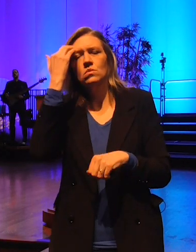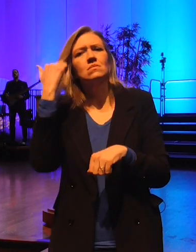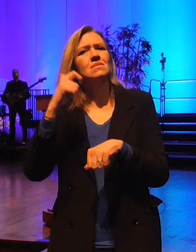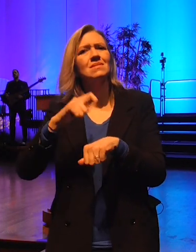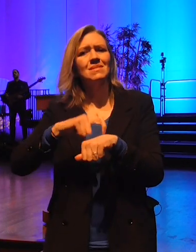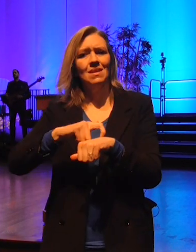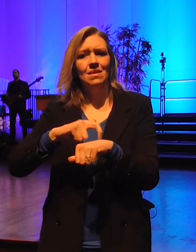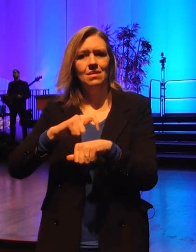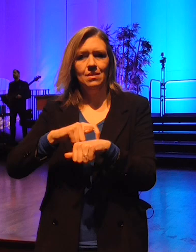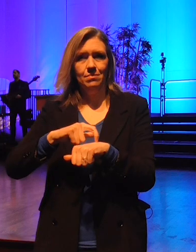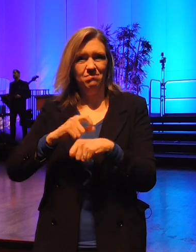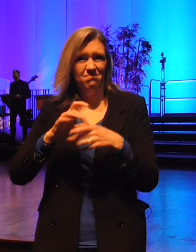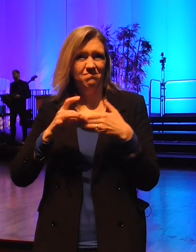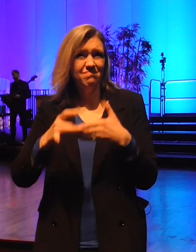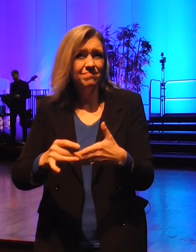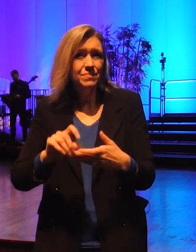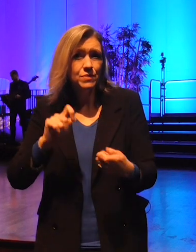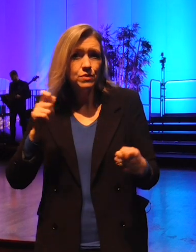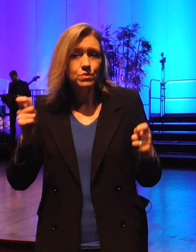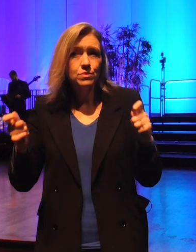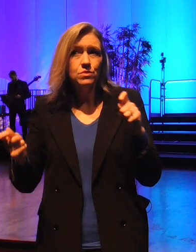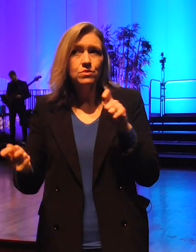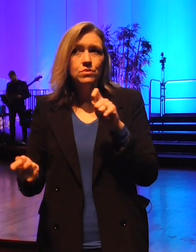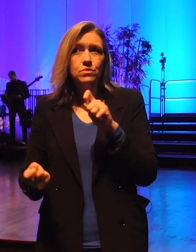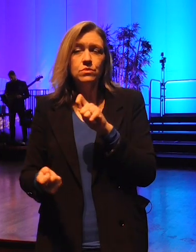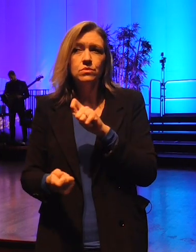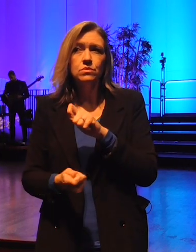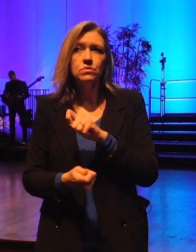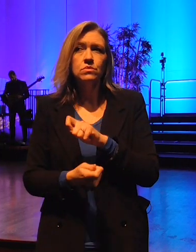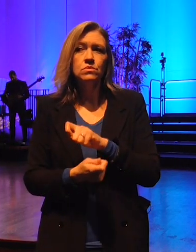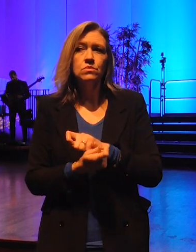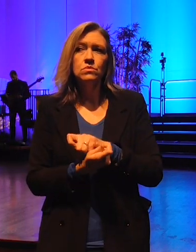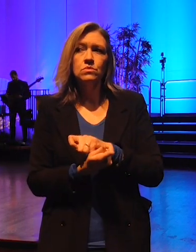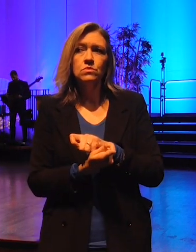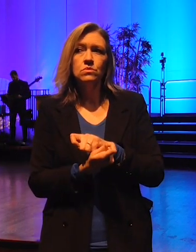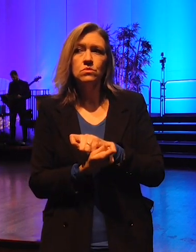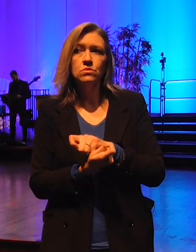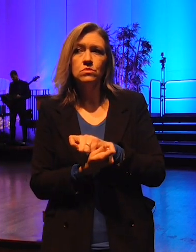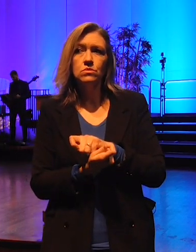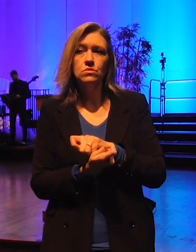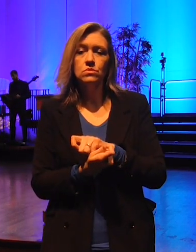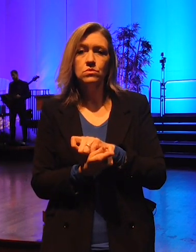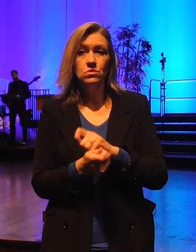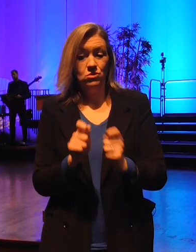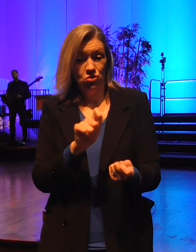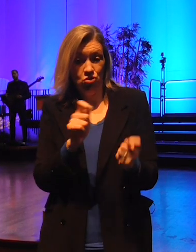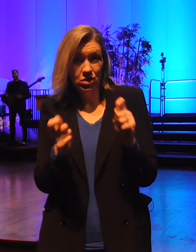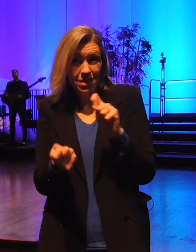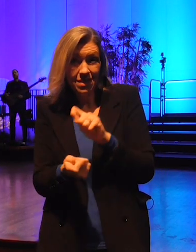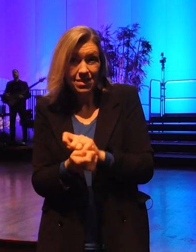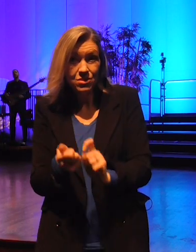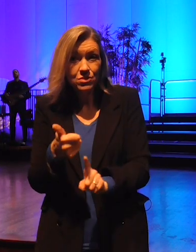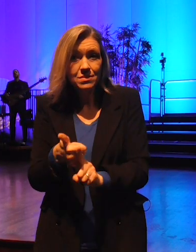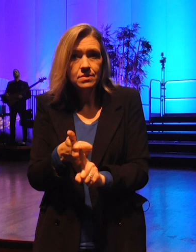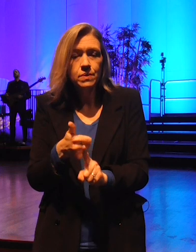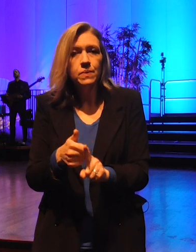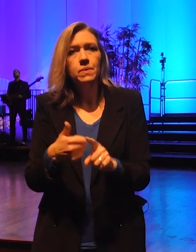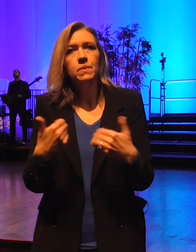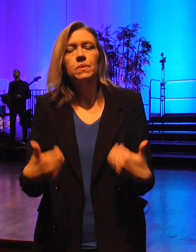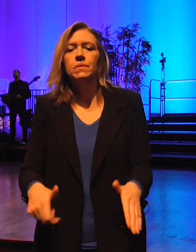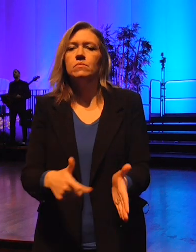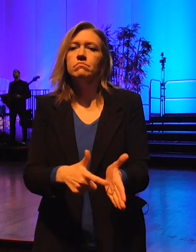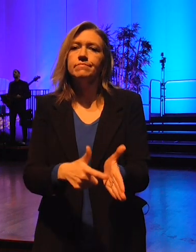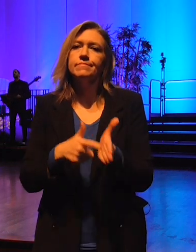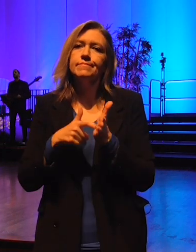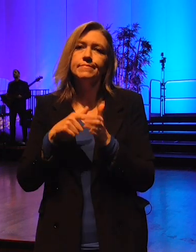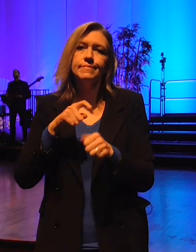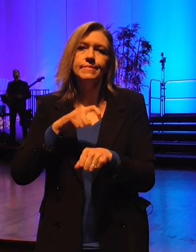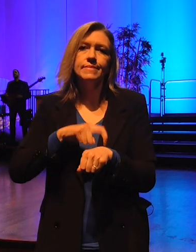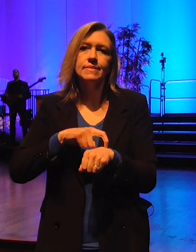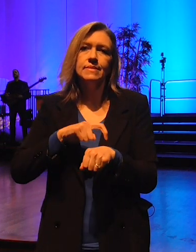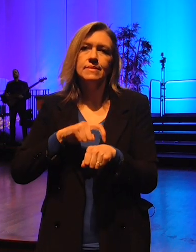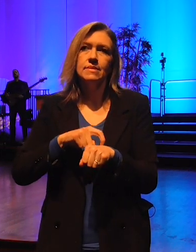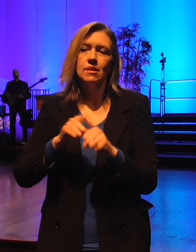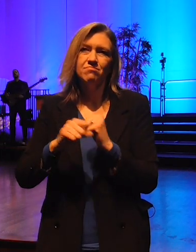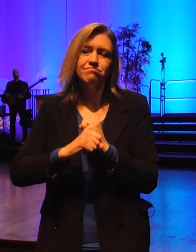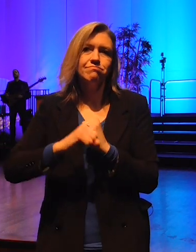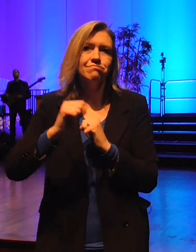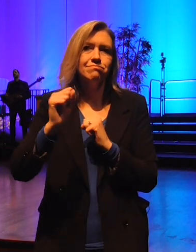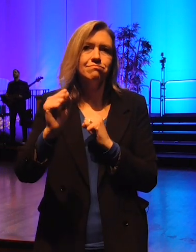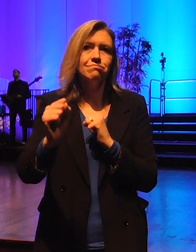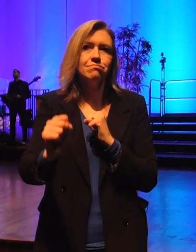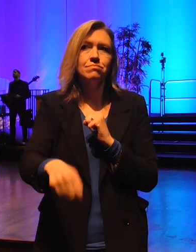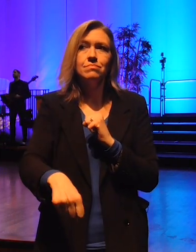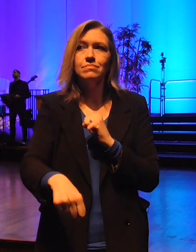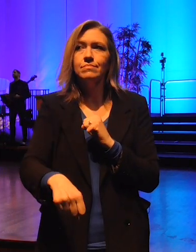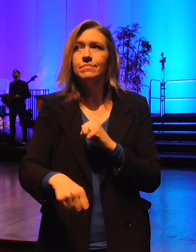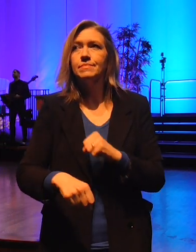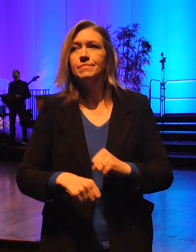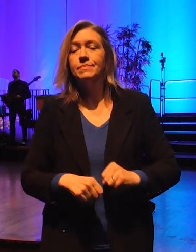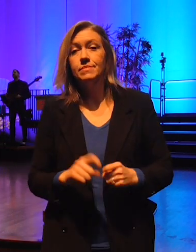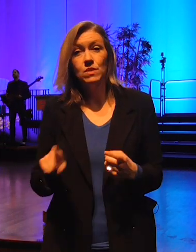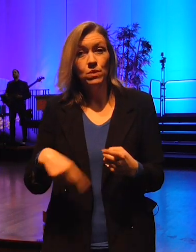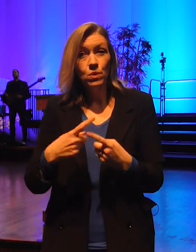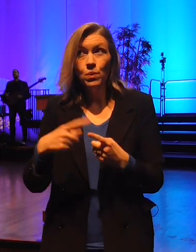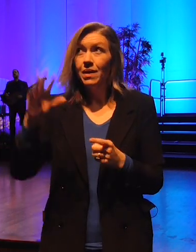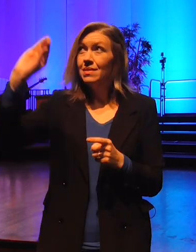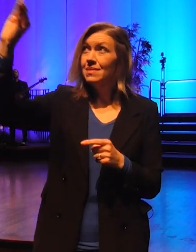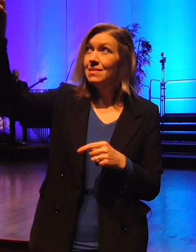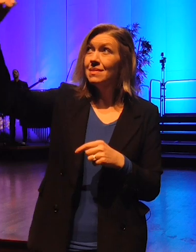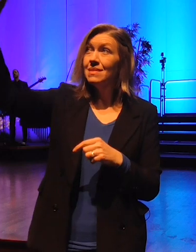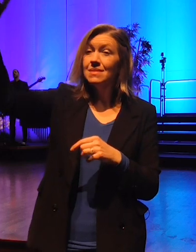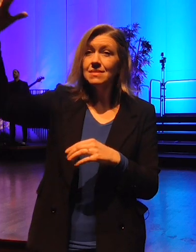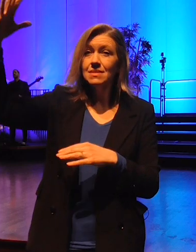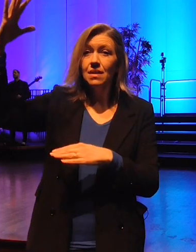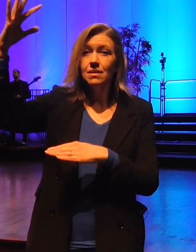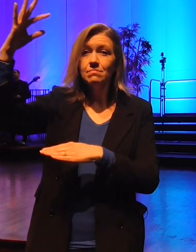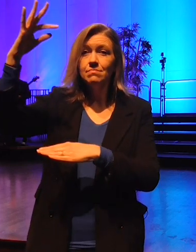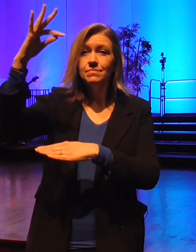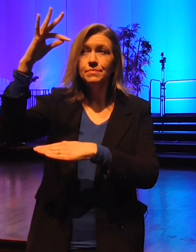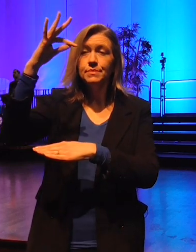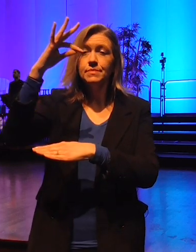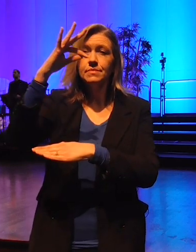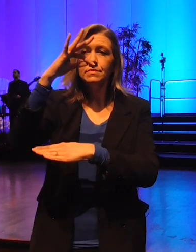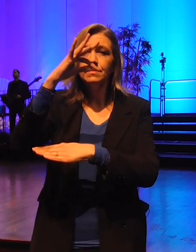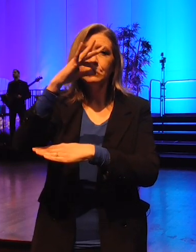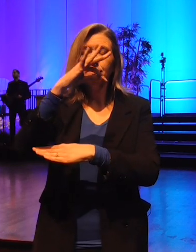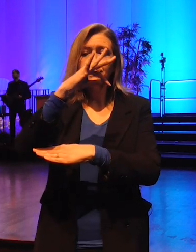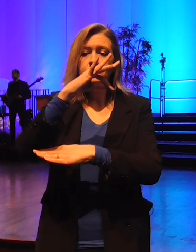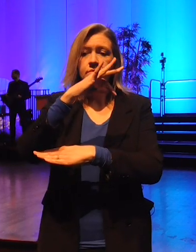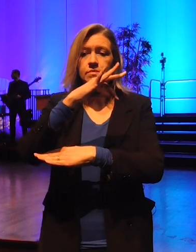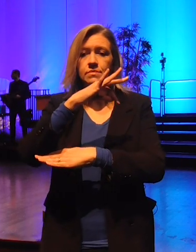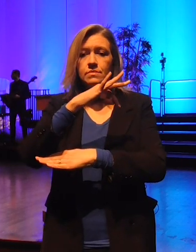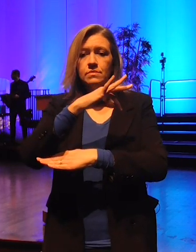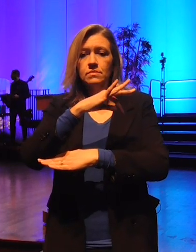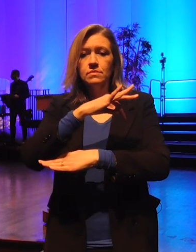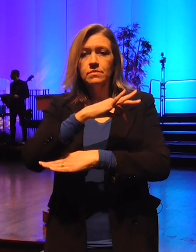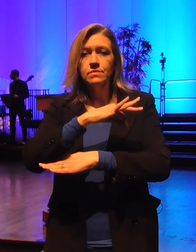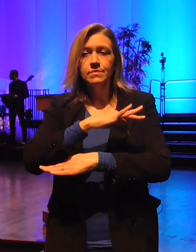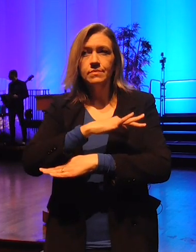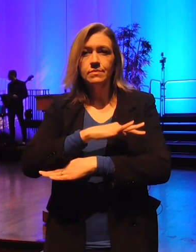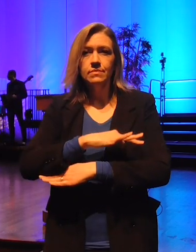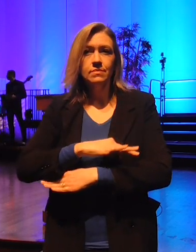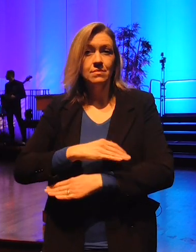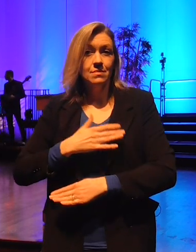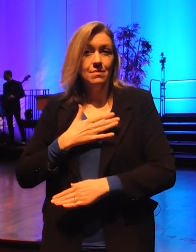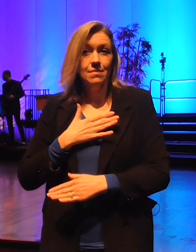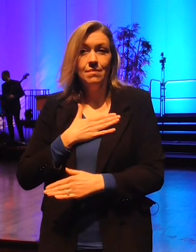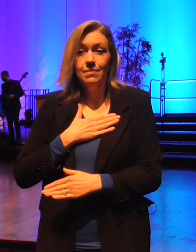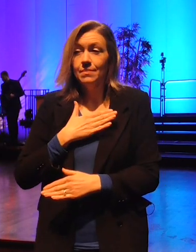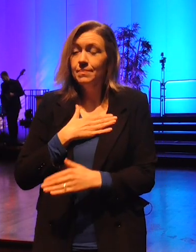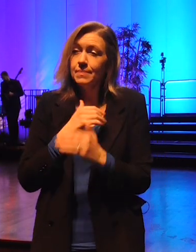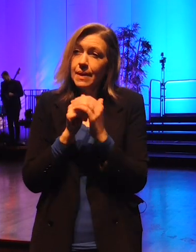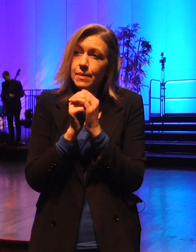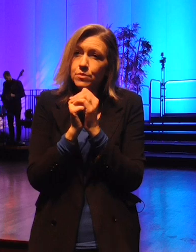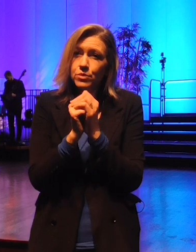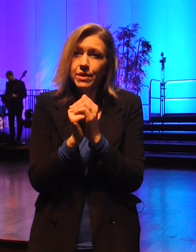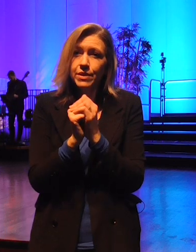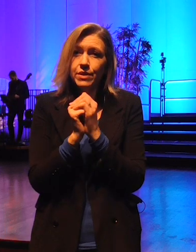change and change takes time and when the sun set comes my prayer will be just